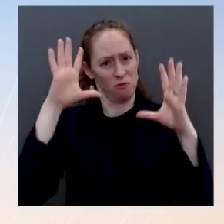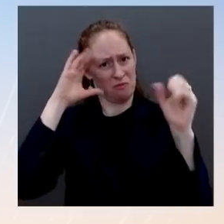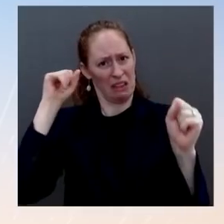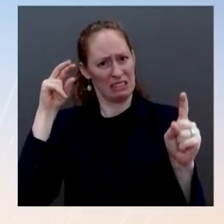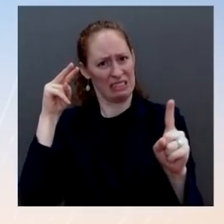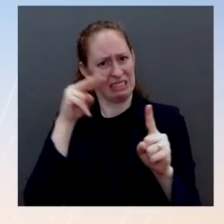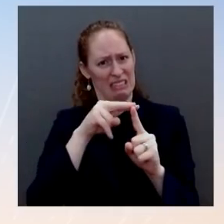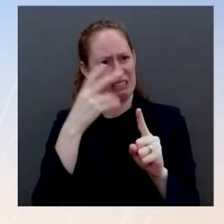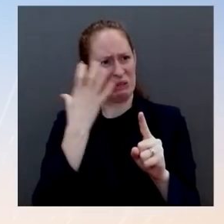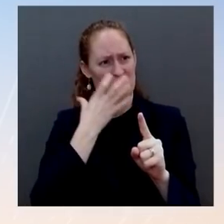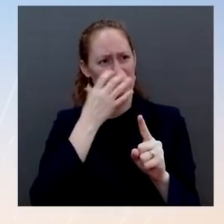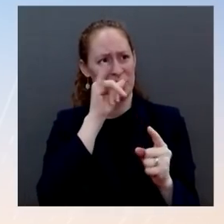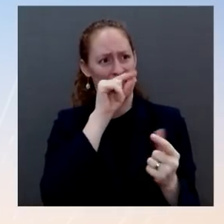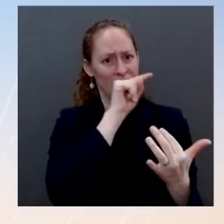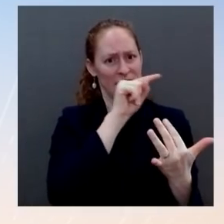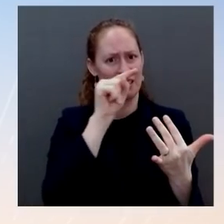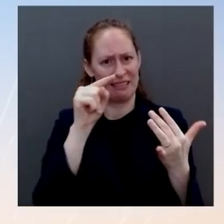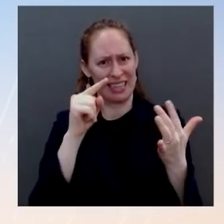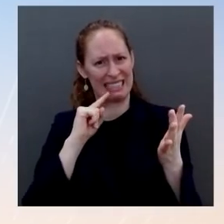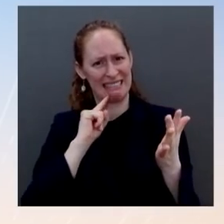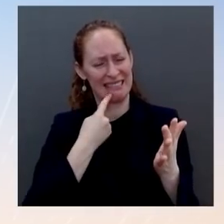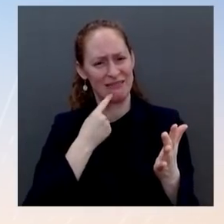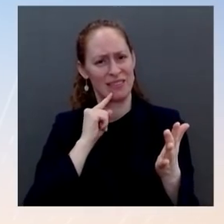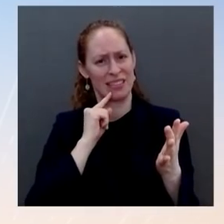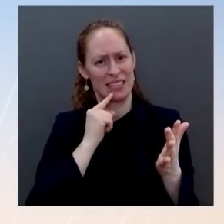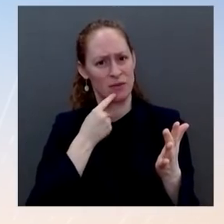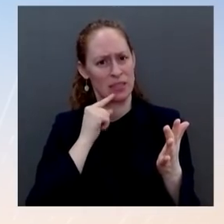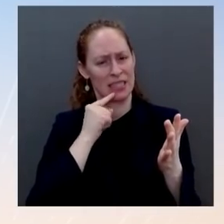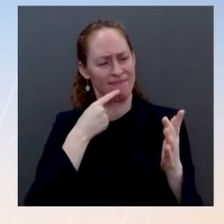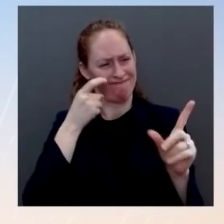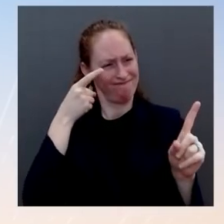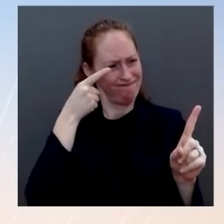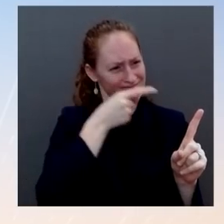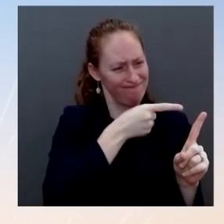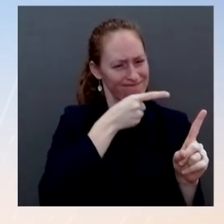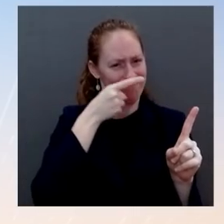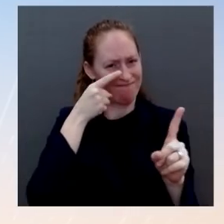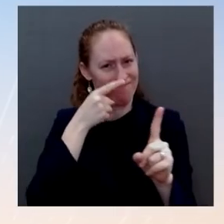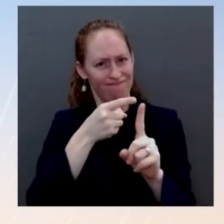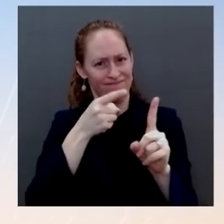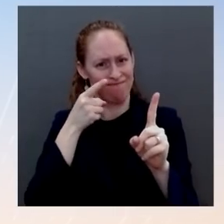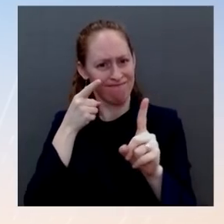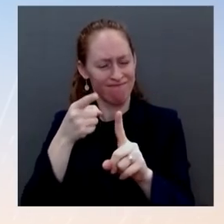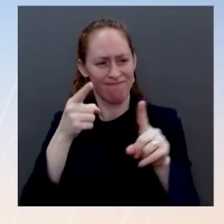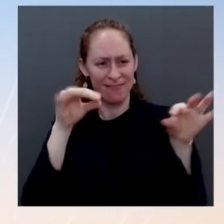protecting their fundamental rights. That also includes beating the pandemic, getting Americans back to work.